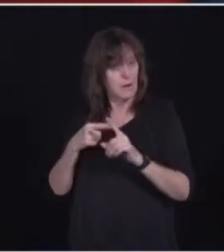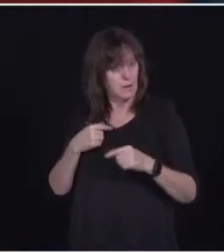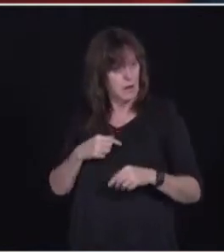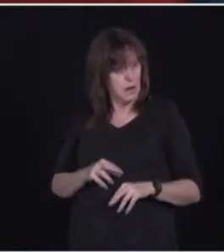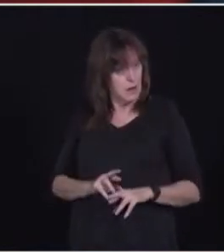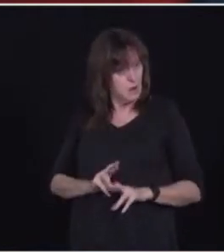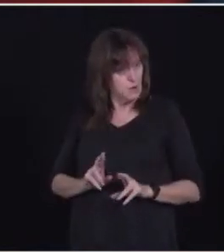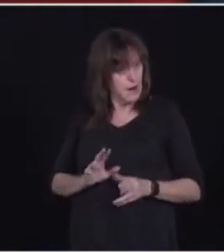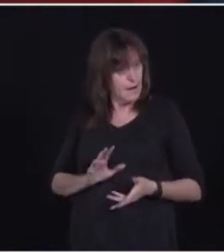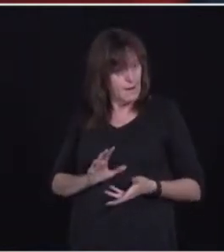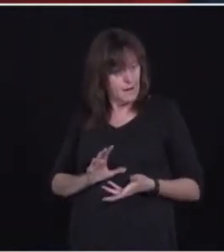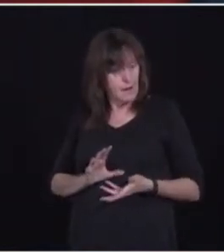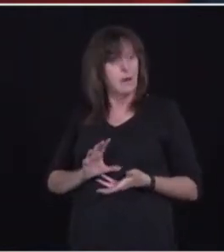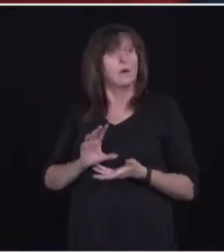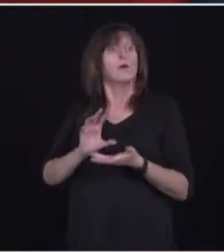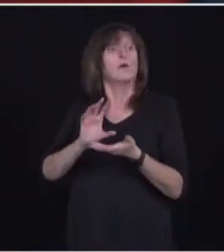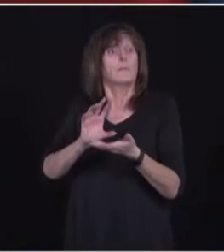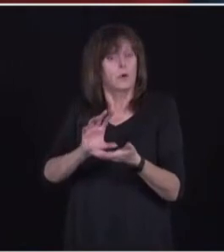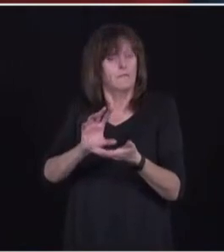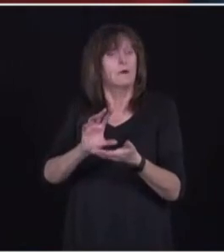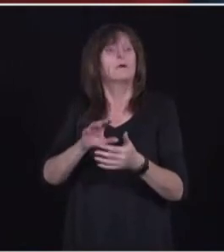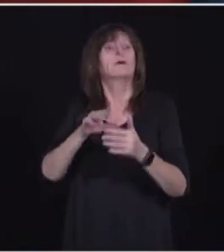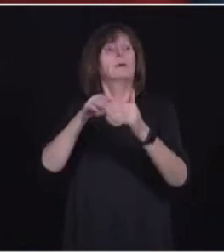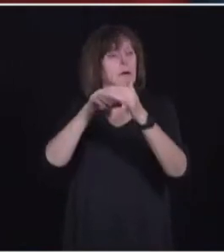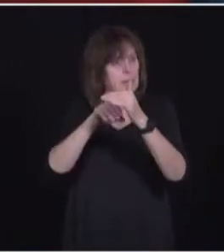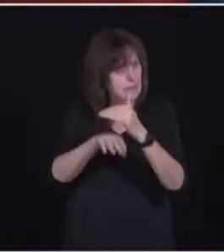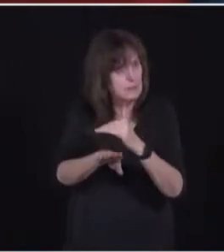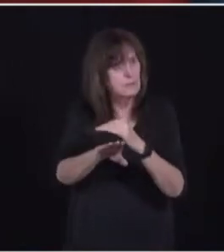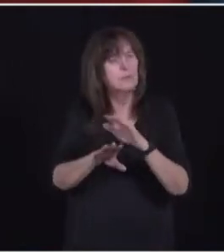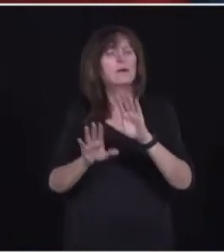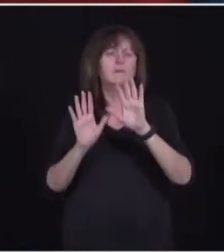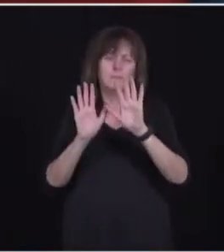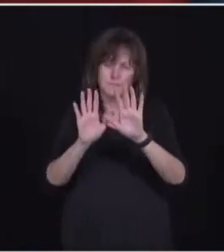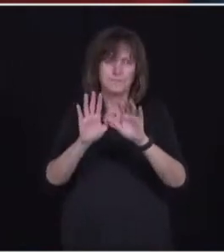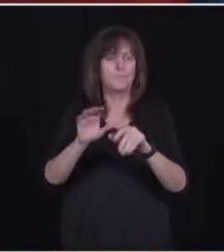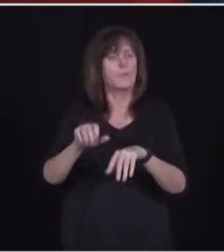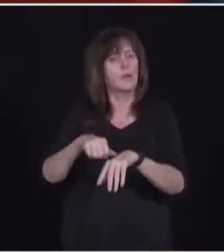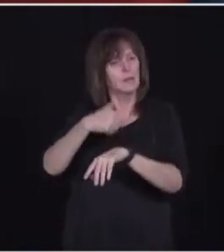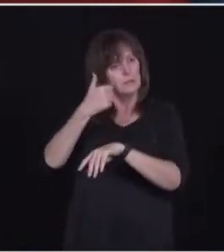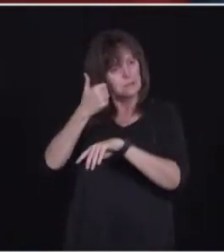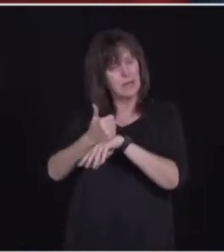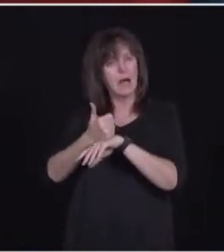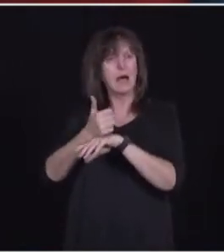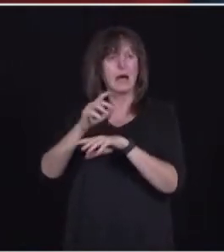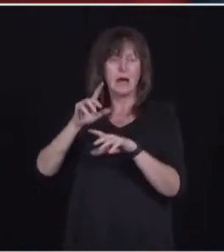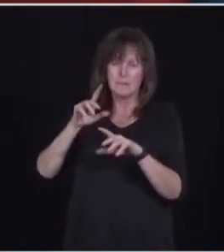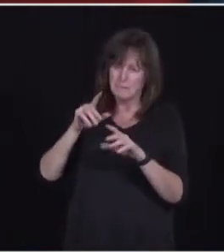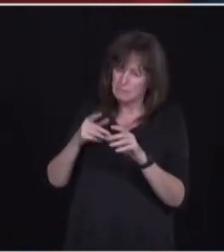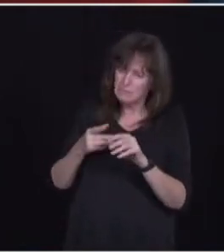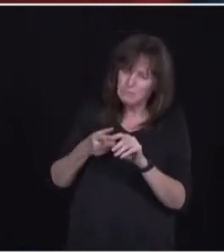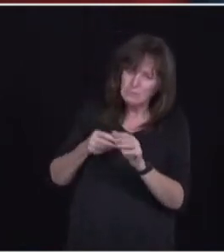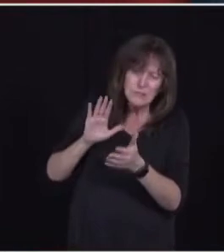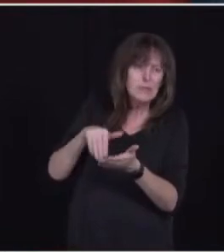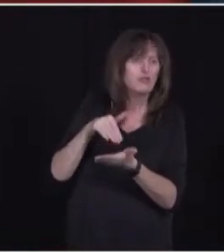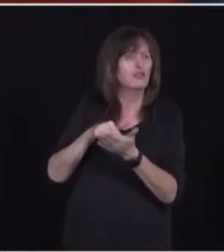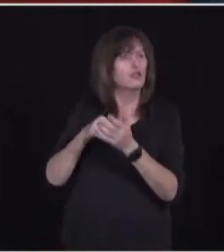workers and people working in other homes and as soon as you can move the vaccines, we want to be able to establish special